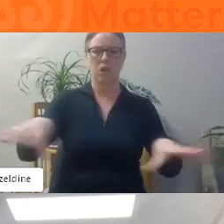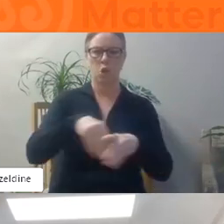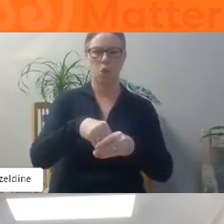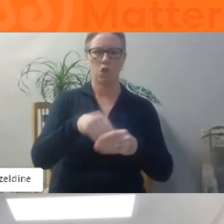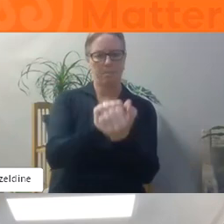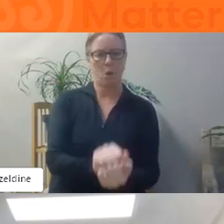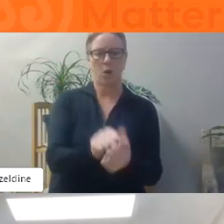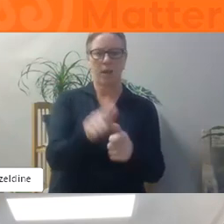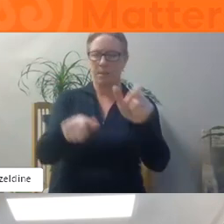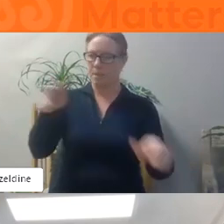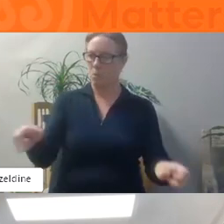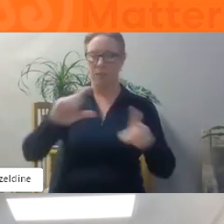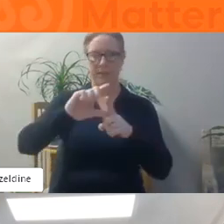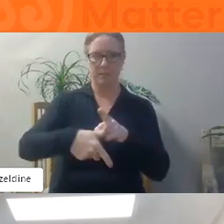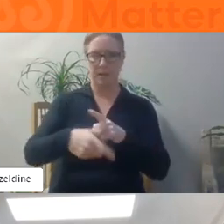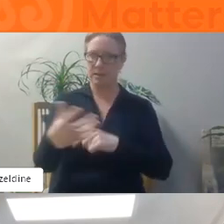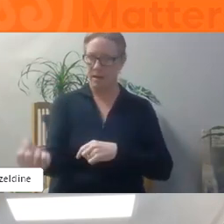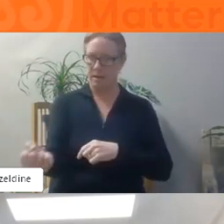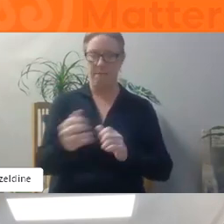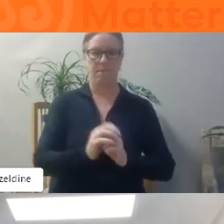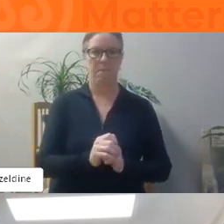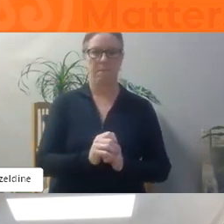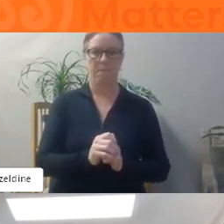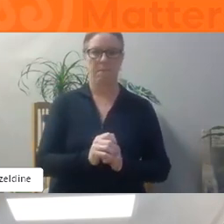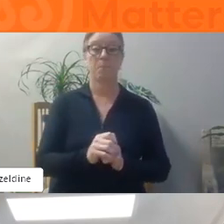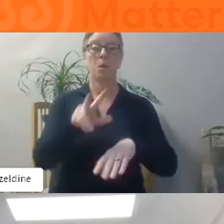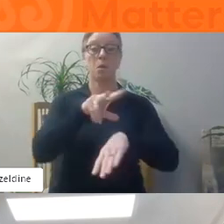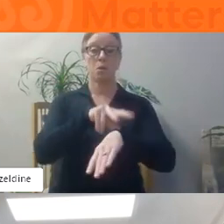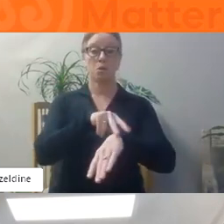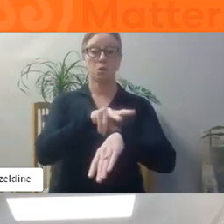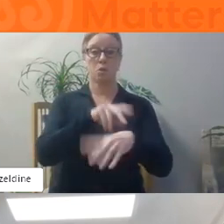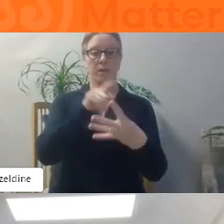with disabilities? And Dr Vijaya, if you could please kick us off